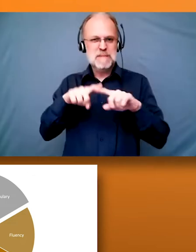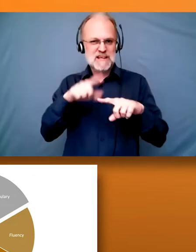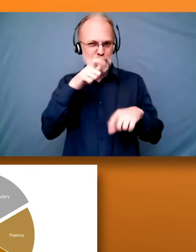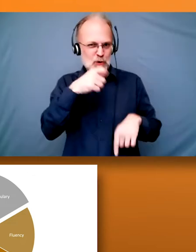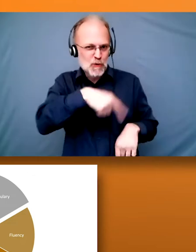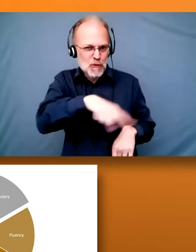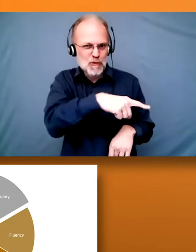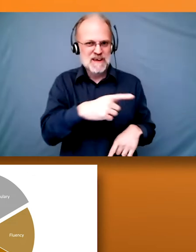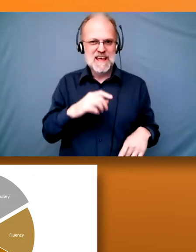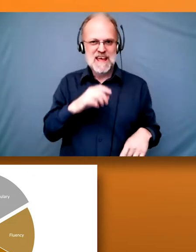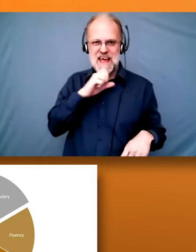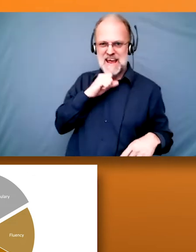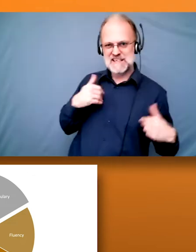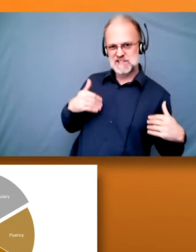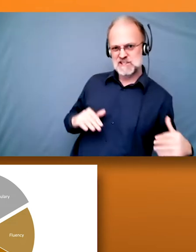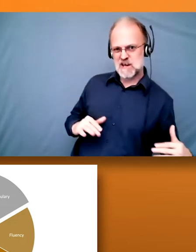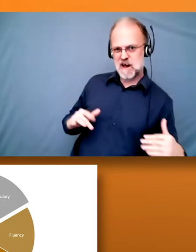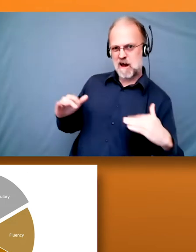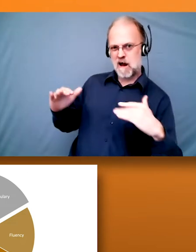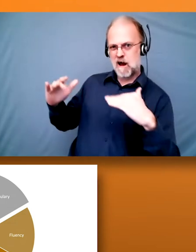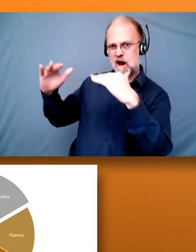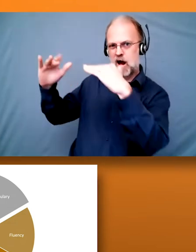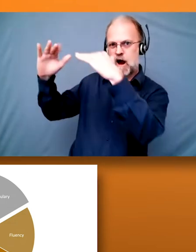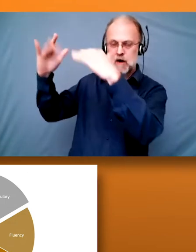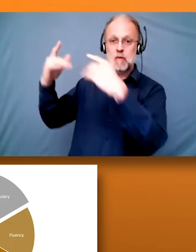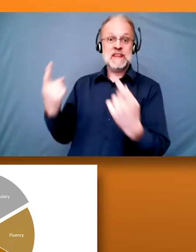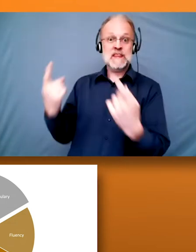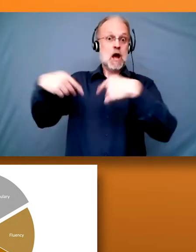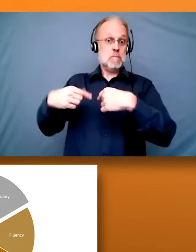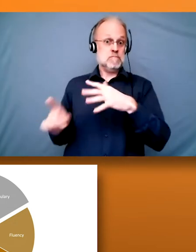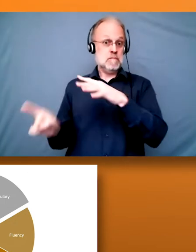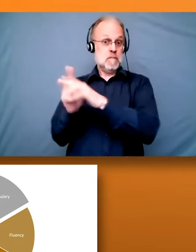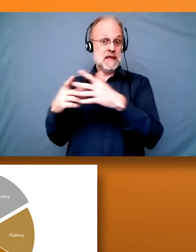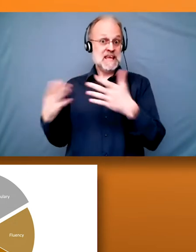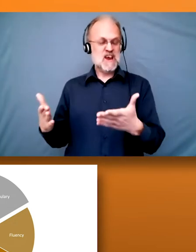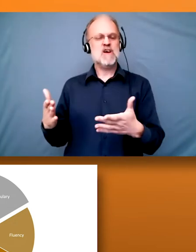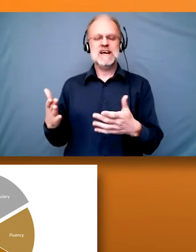It changes from the time that they are younger to the time that they come to us.